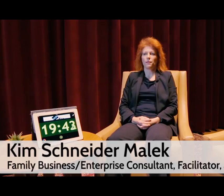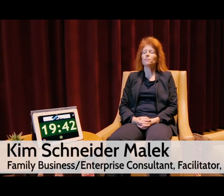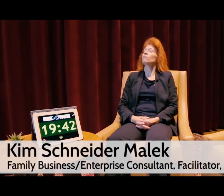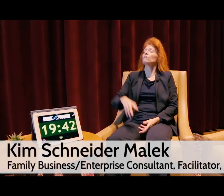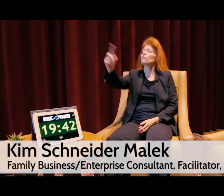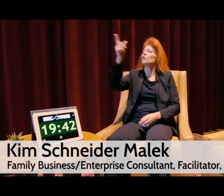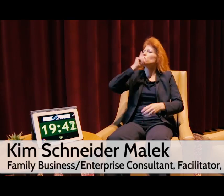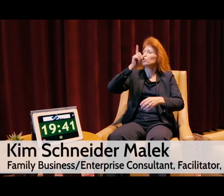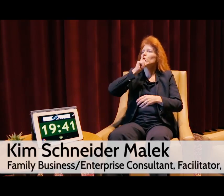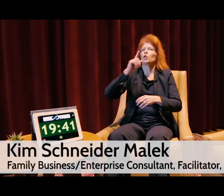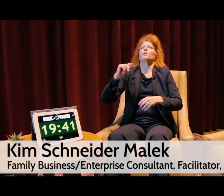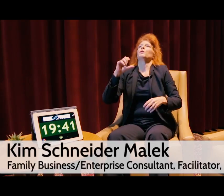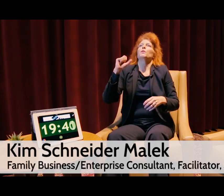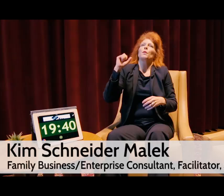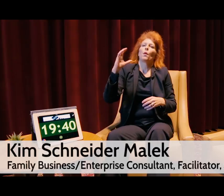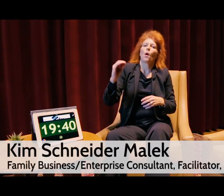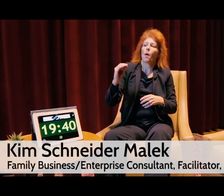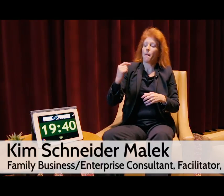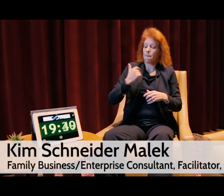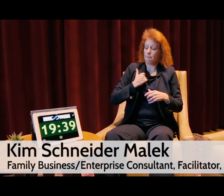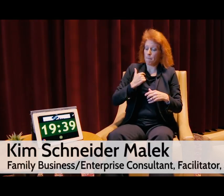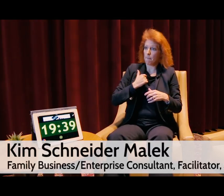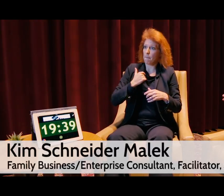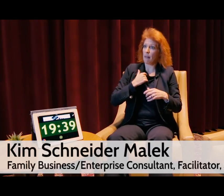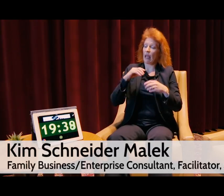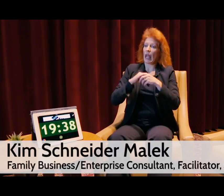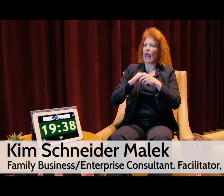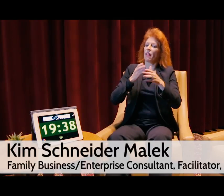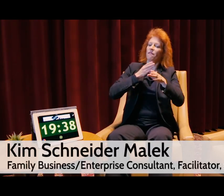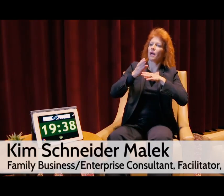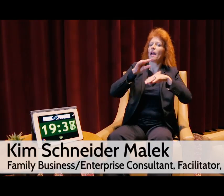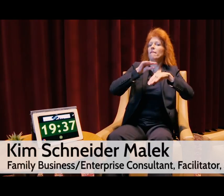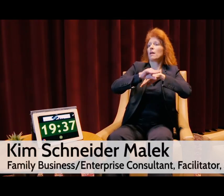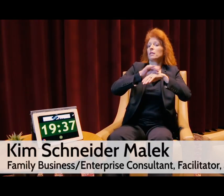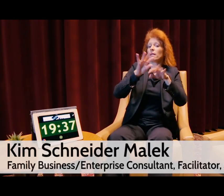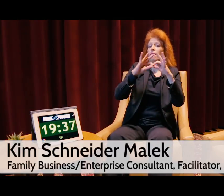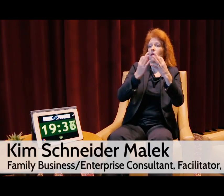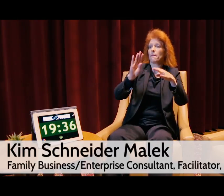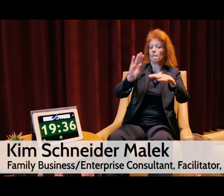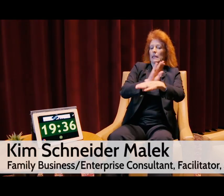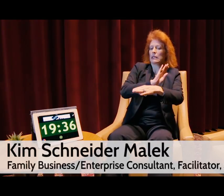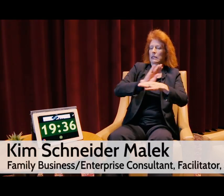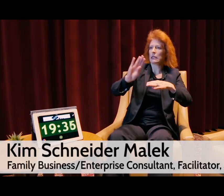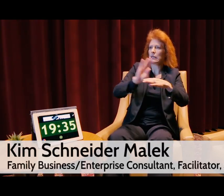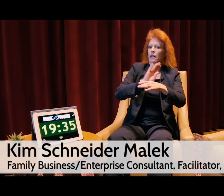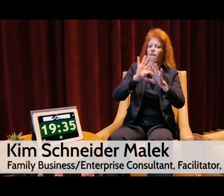Sure, sure. So I am in the field of advising to family businesses and families who have wealth